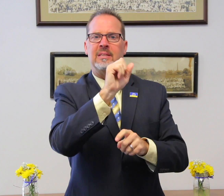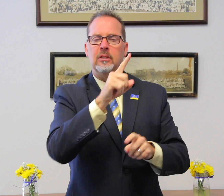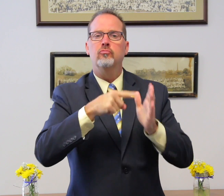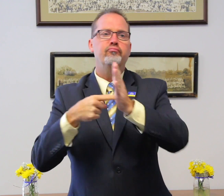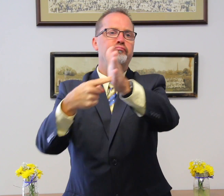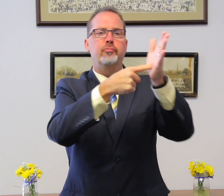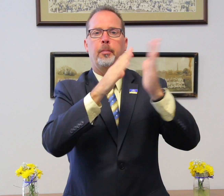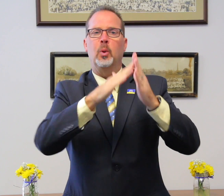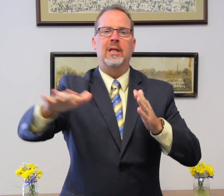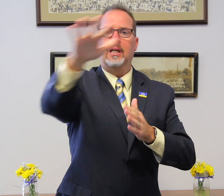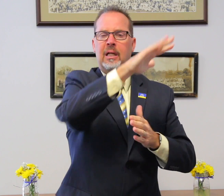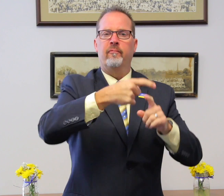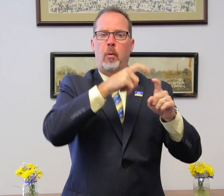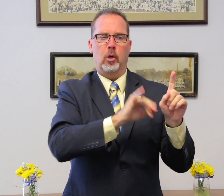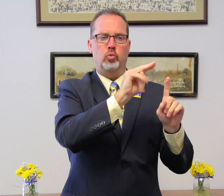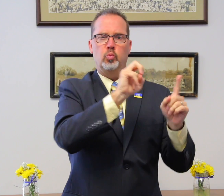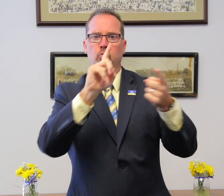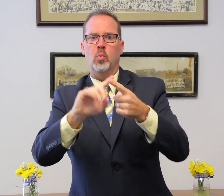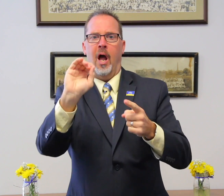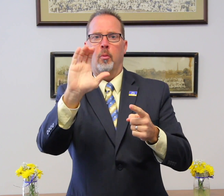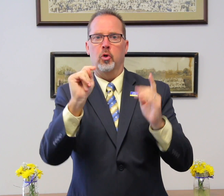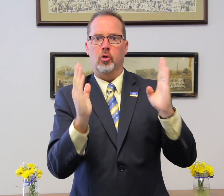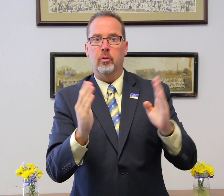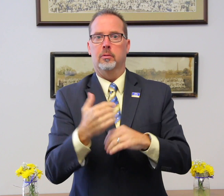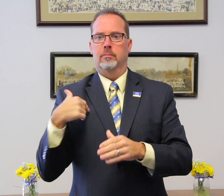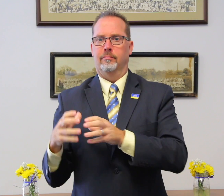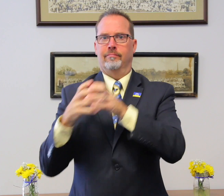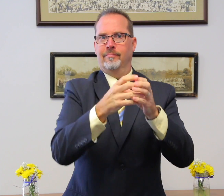memorabilia related to ASD’s history and they had an exhibit on display from June